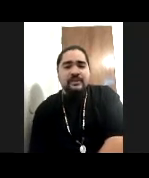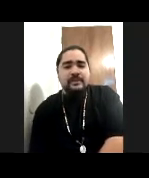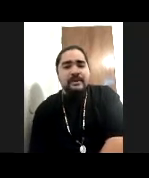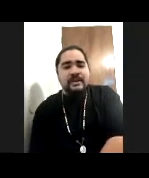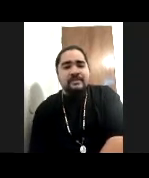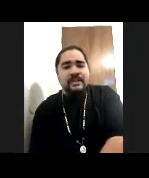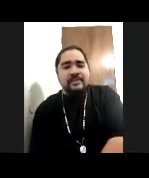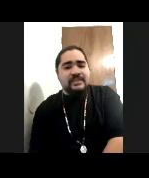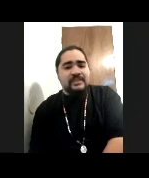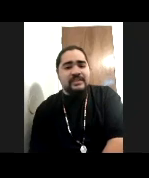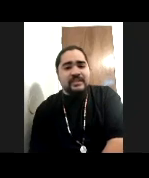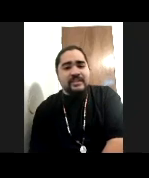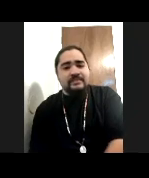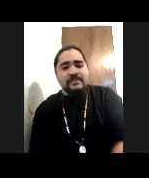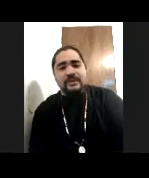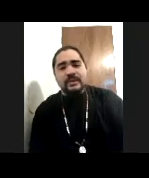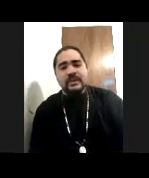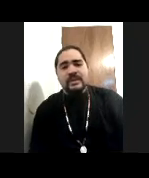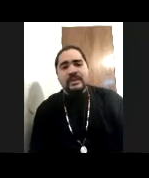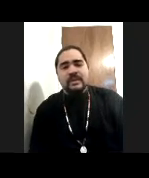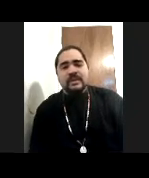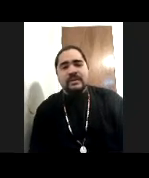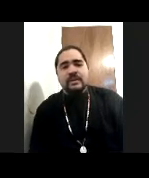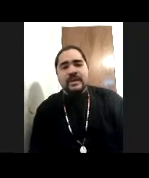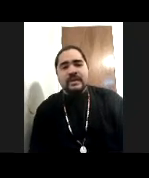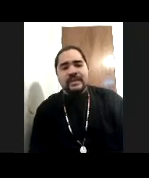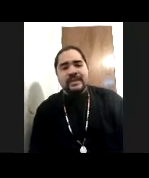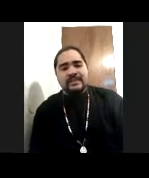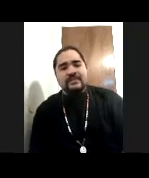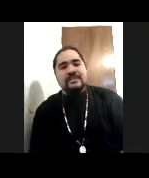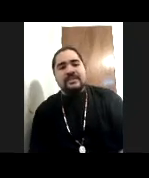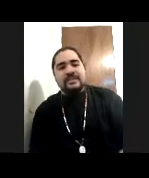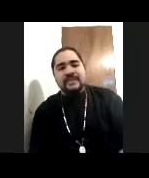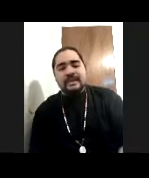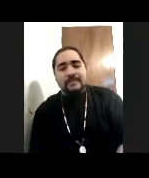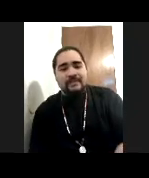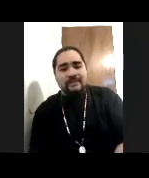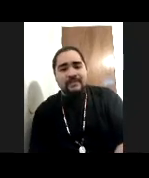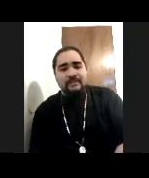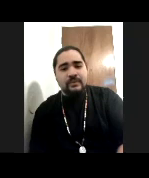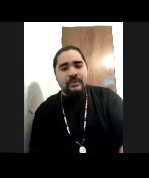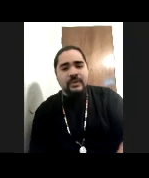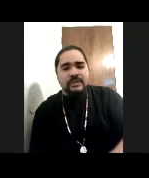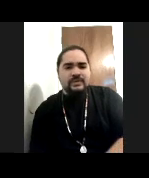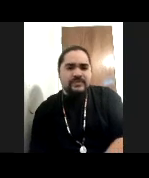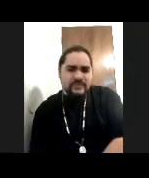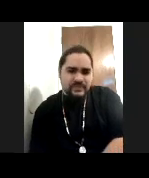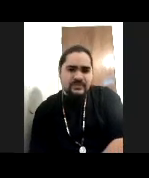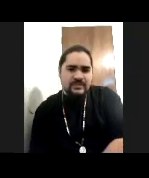about any of the ethnic studies clubs or, you know, I didn't know that like these certain clubs had benefits for, you know, certain students.